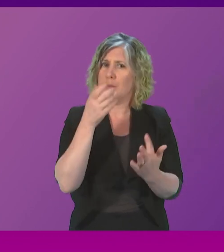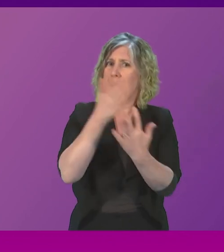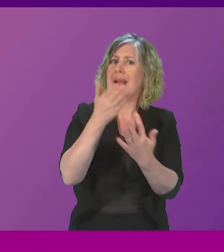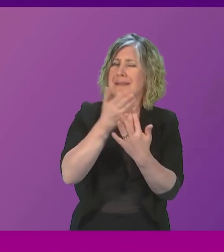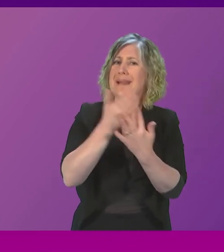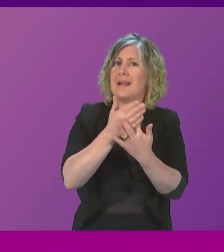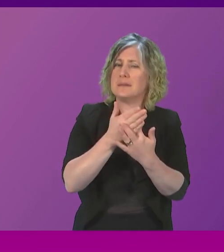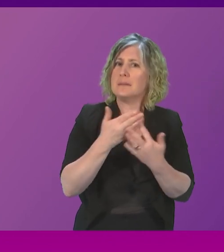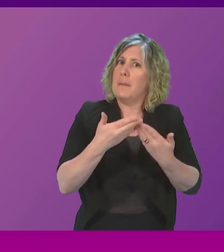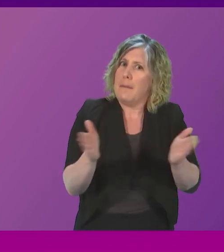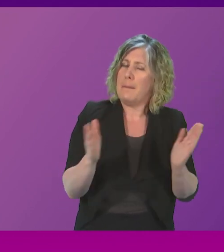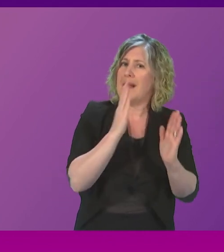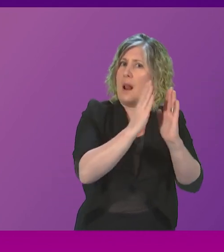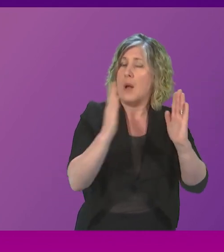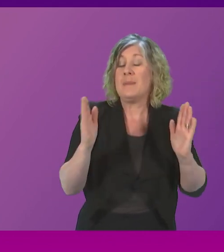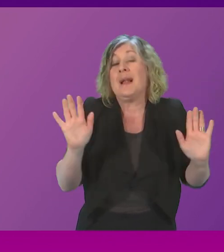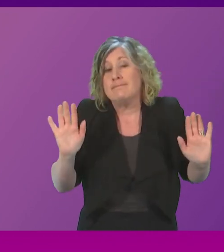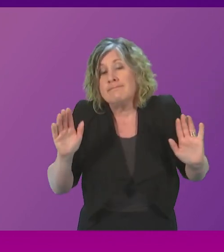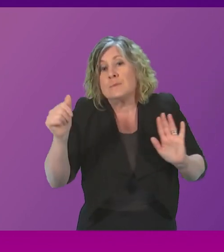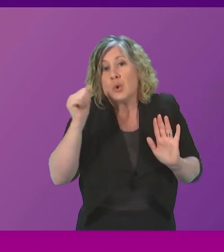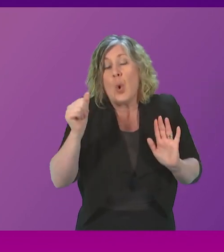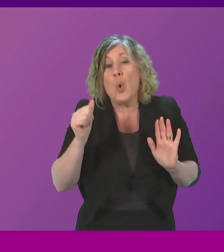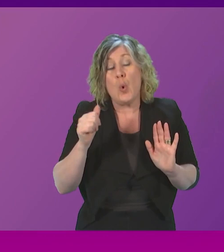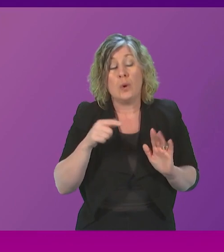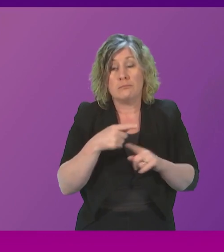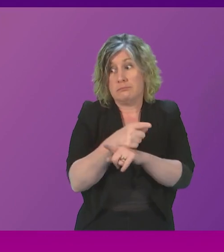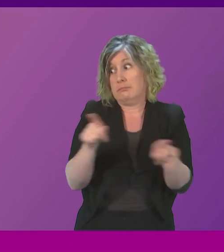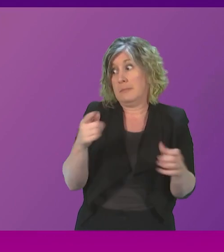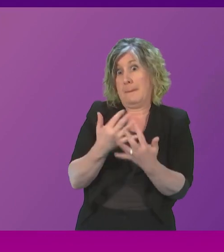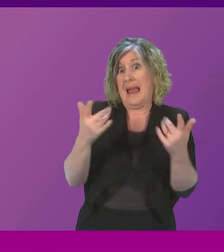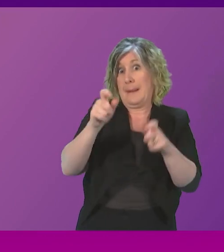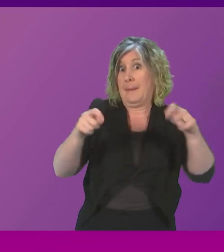Equally, it is often the case that members across the chamber quite rightly believe,